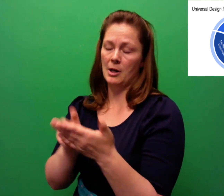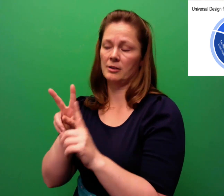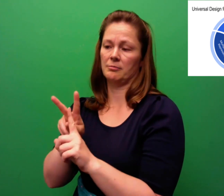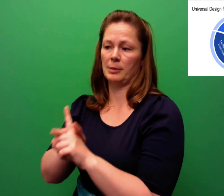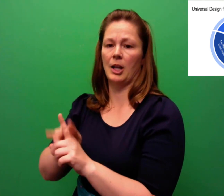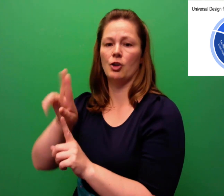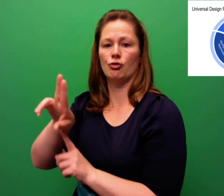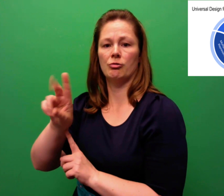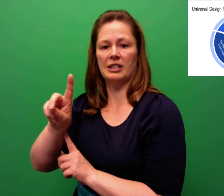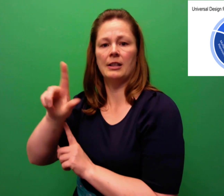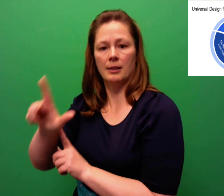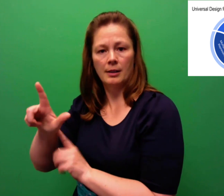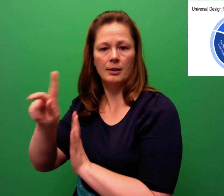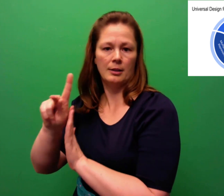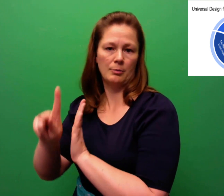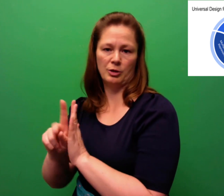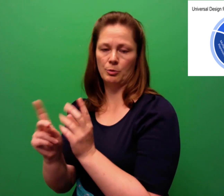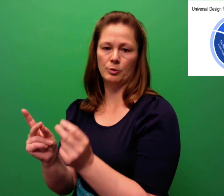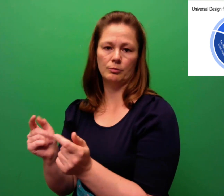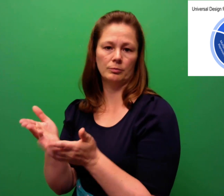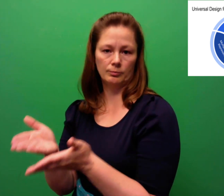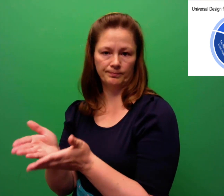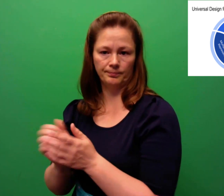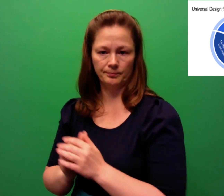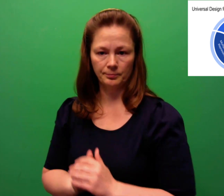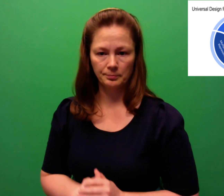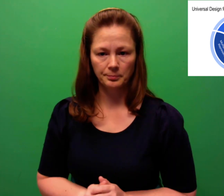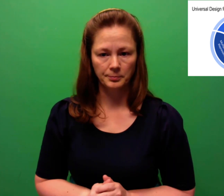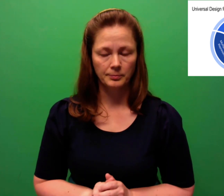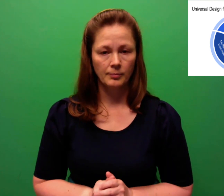UDL principles are applied at the beginning of planning for an